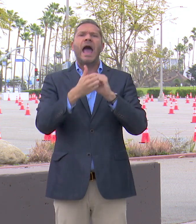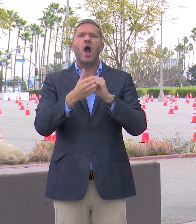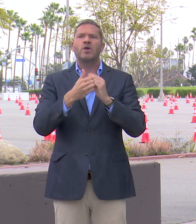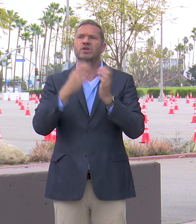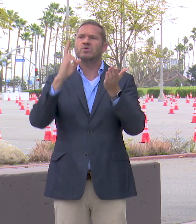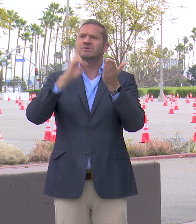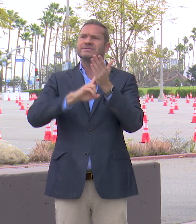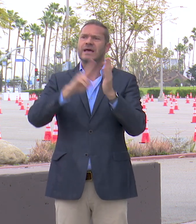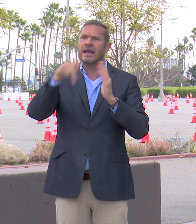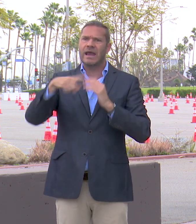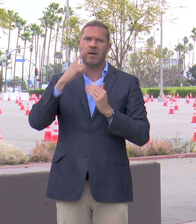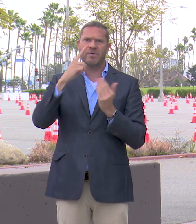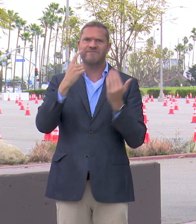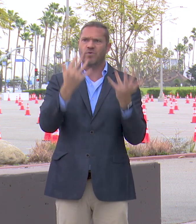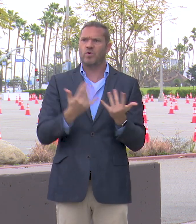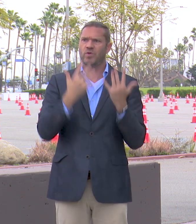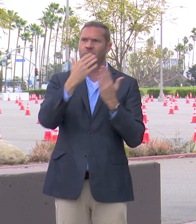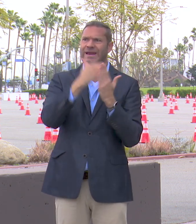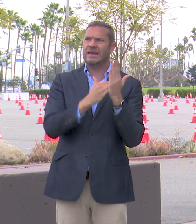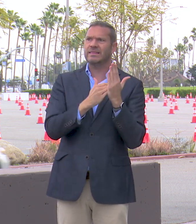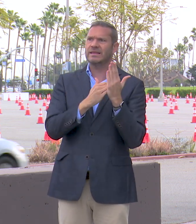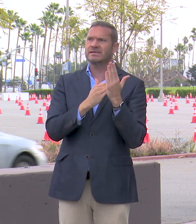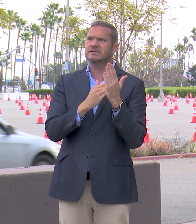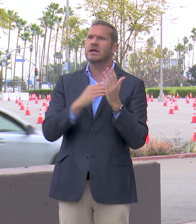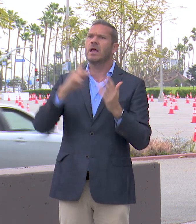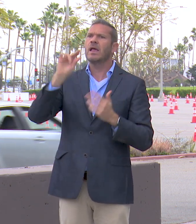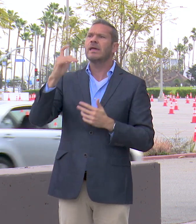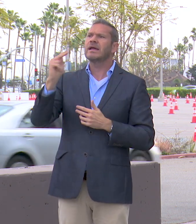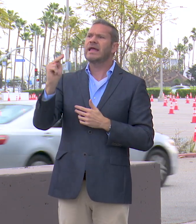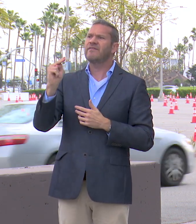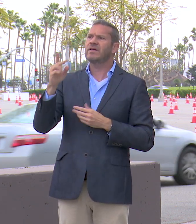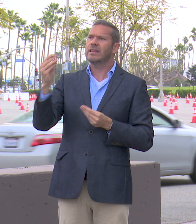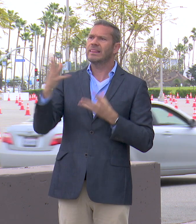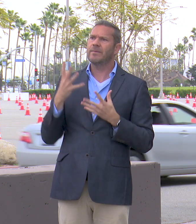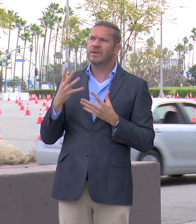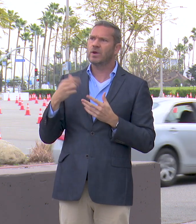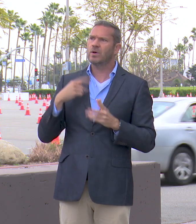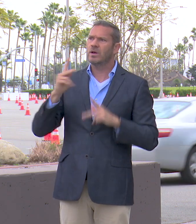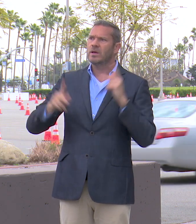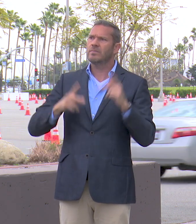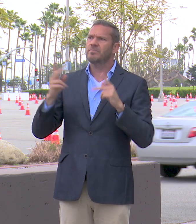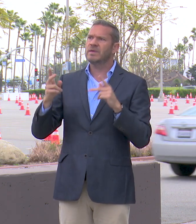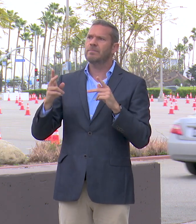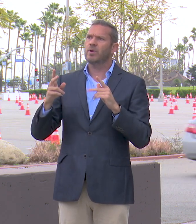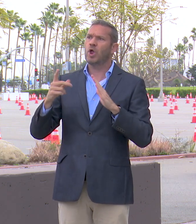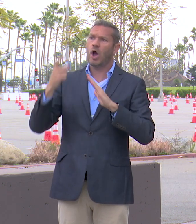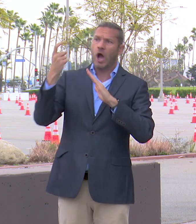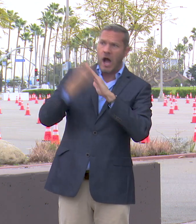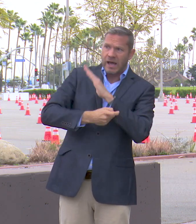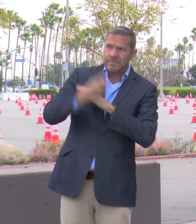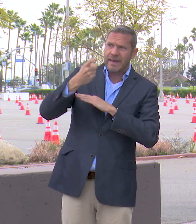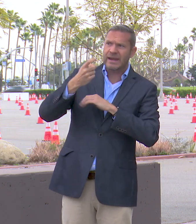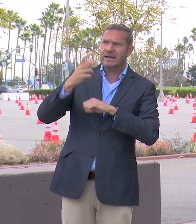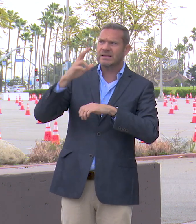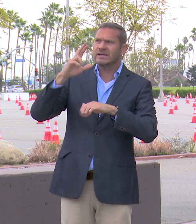I think they, correct me if I'm wrong Kevin, but I think people are automatically signed on to the waitlist or have been for each clinic.